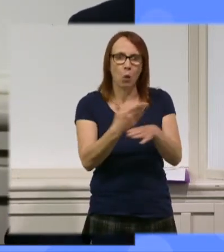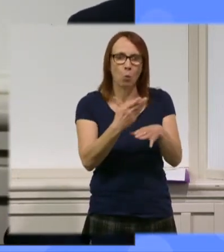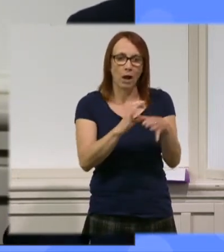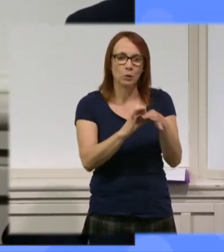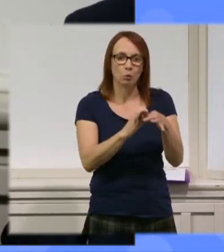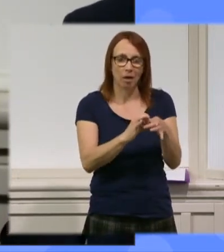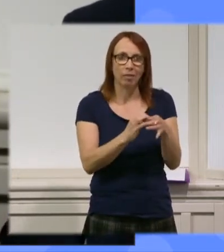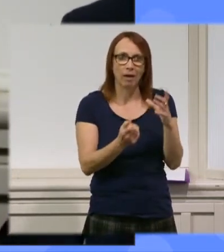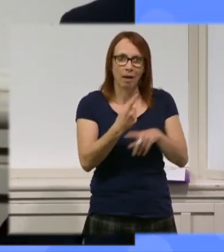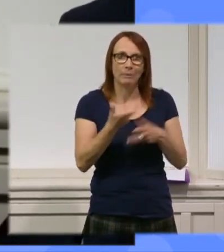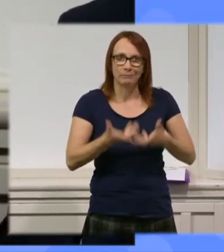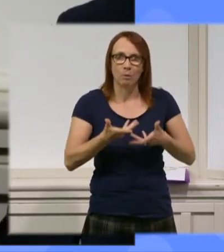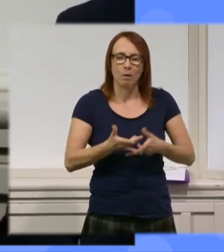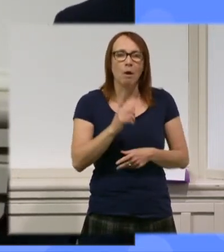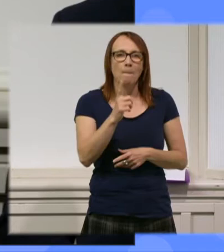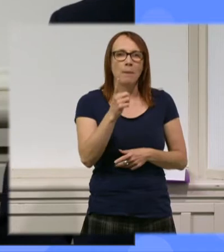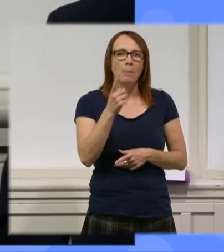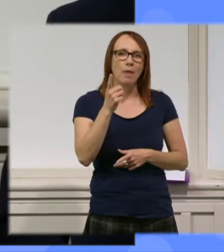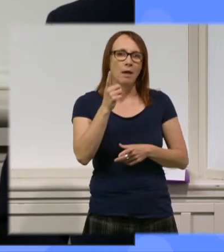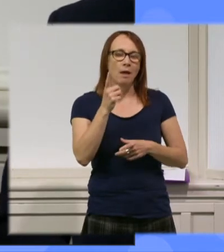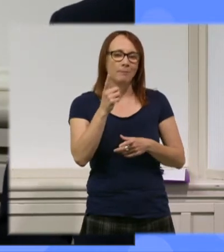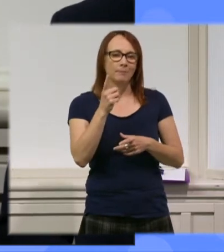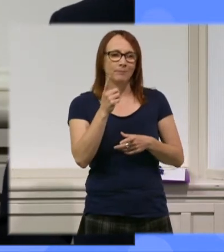unfortunately the rhetoric sometimes outside of particularly of committees in